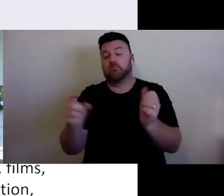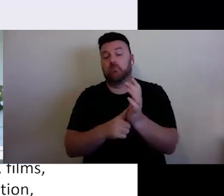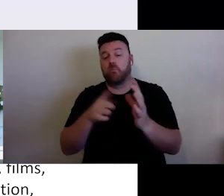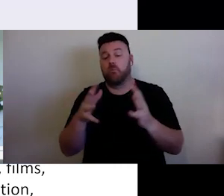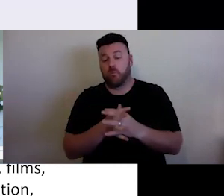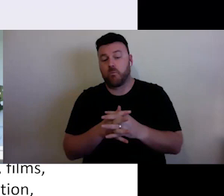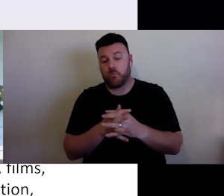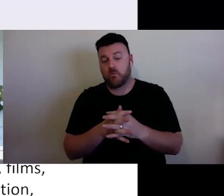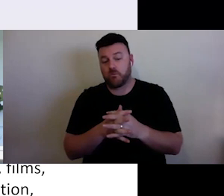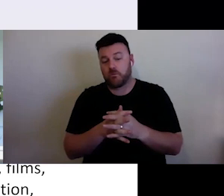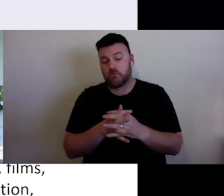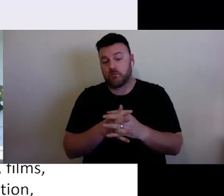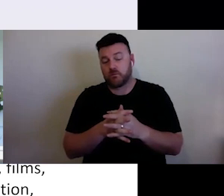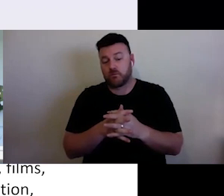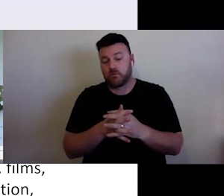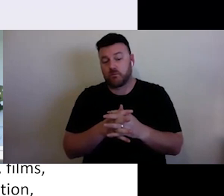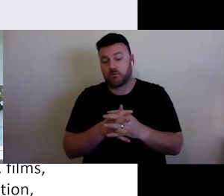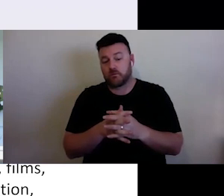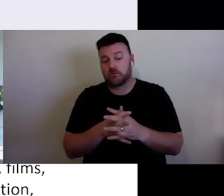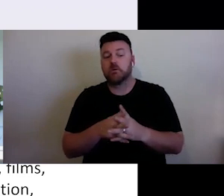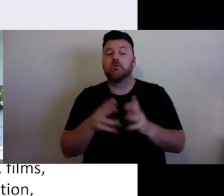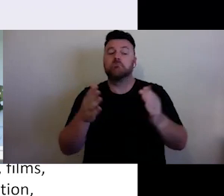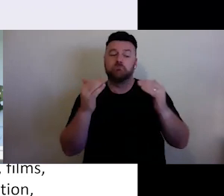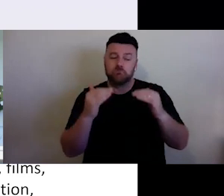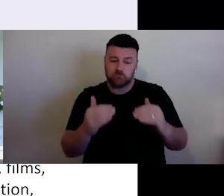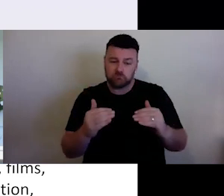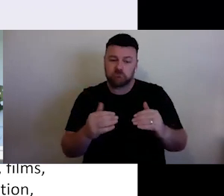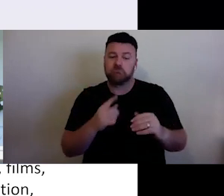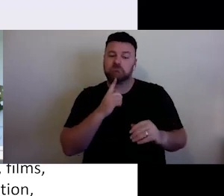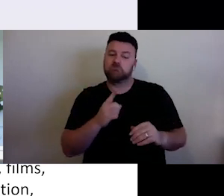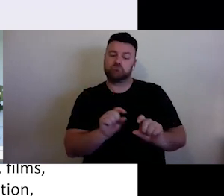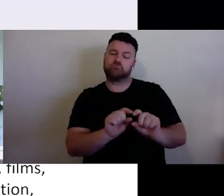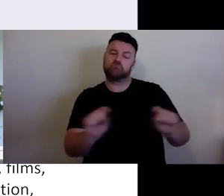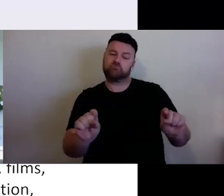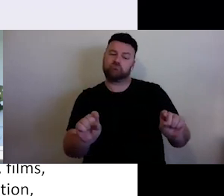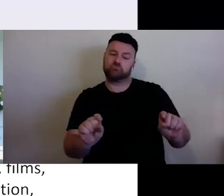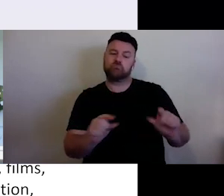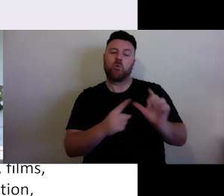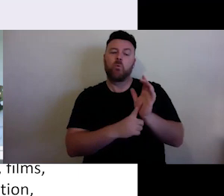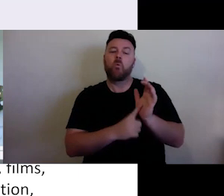says not any recording". Then it makes the statement, "All other